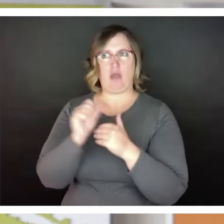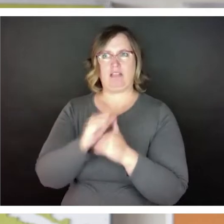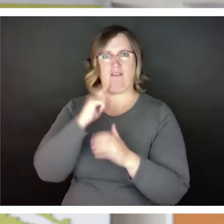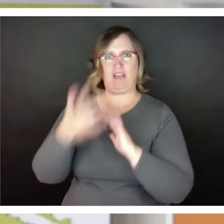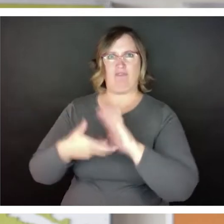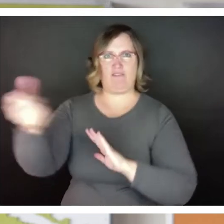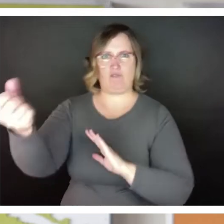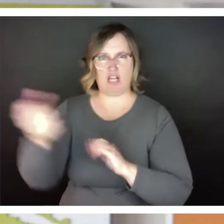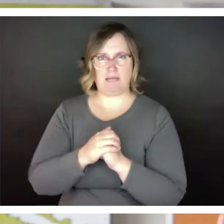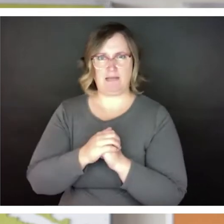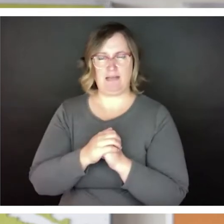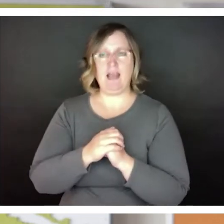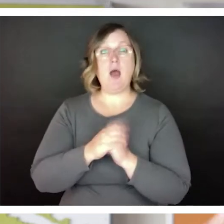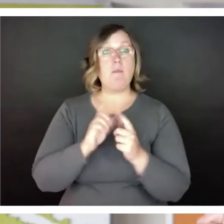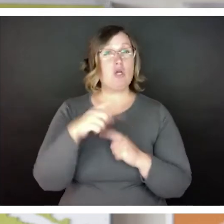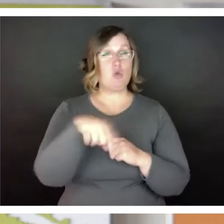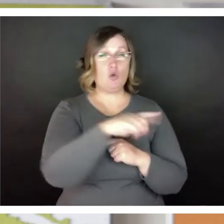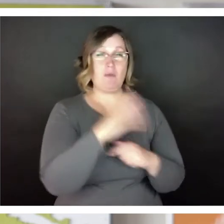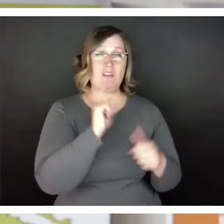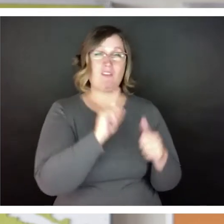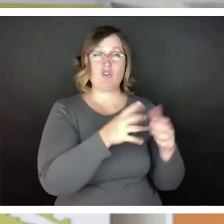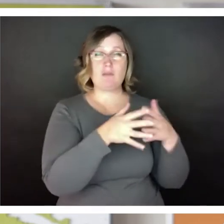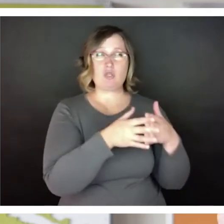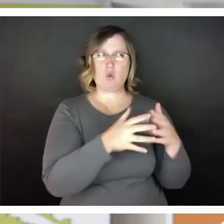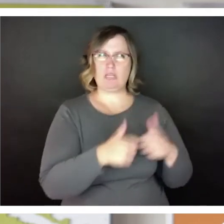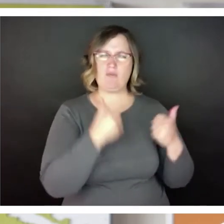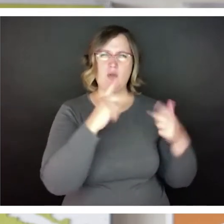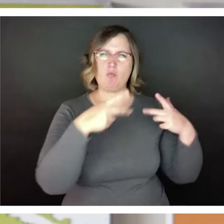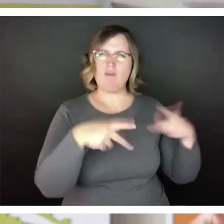the very first Americans who live with the privilege of witnessing history.